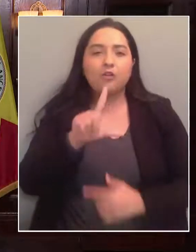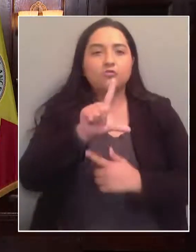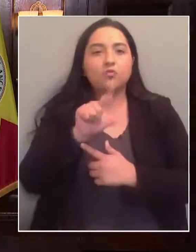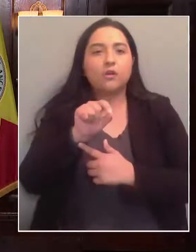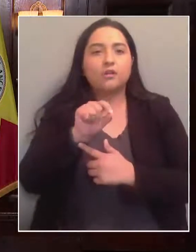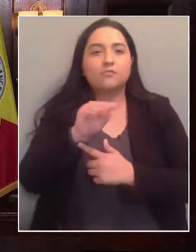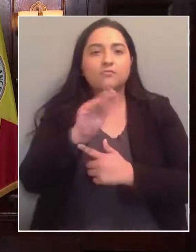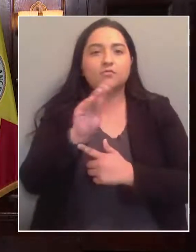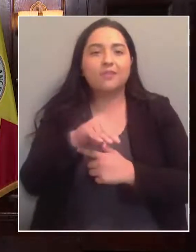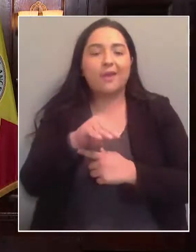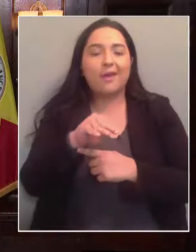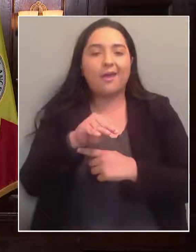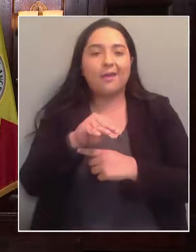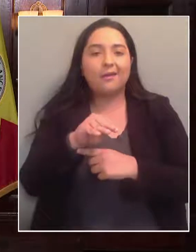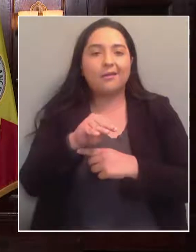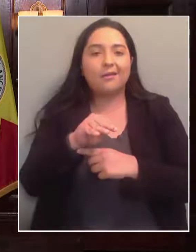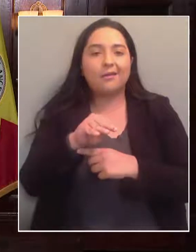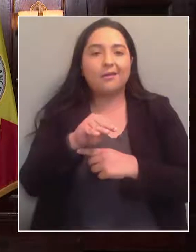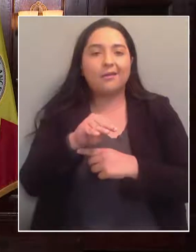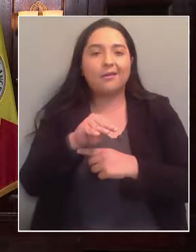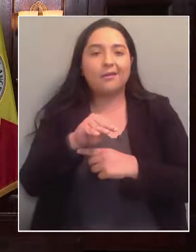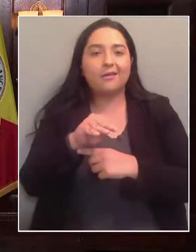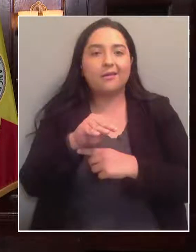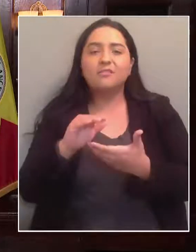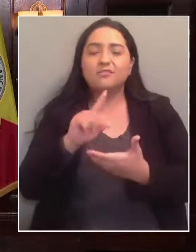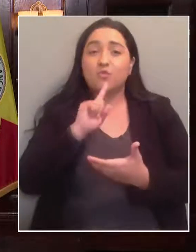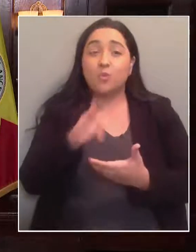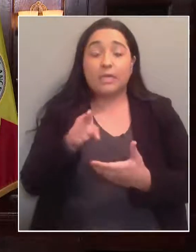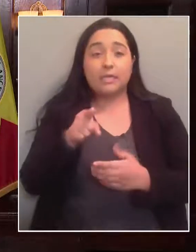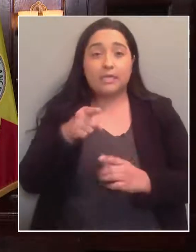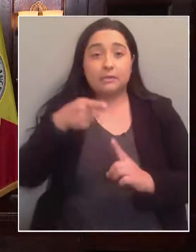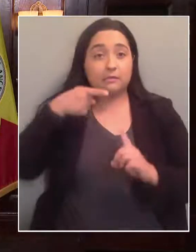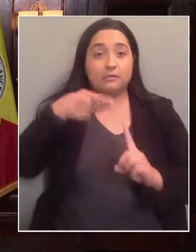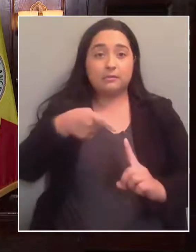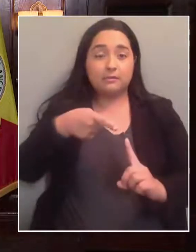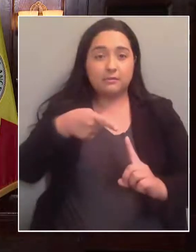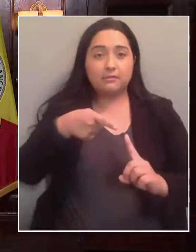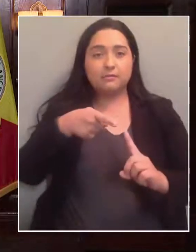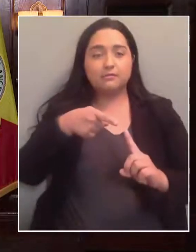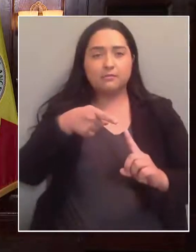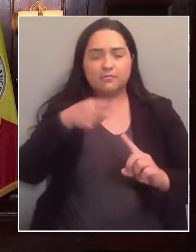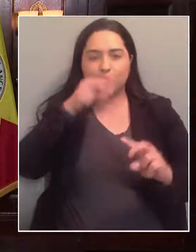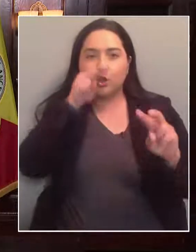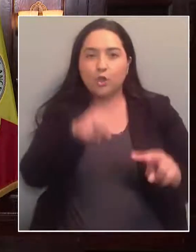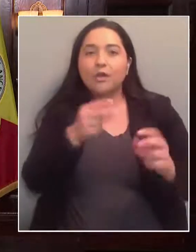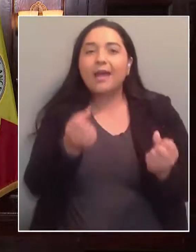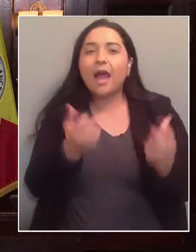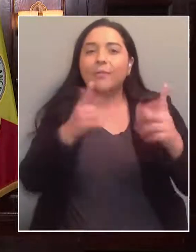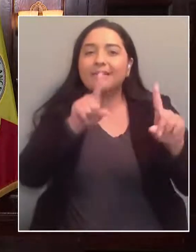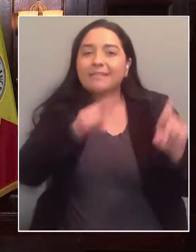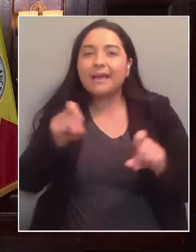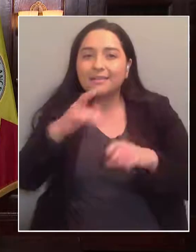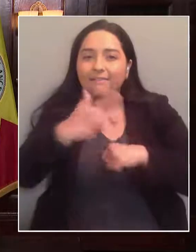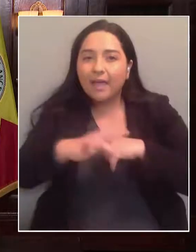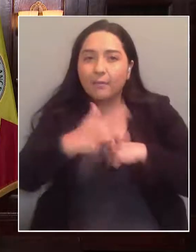THE PROOF IS IN THE PUDDING OF LOOKING ARE THERE TESTS AVAILABLE AND RIGHT NOW, TESTS ARE AVAILABLE. AND THAT'S NOT BECAUSE WE